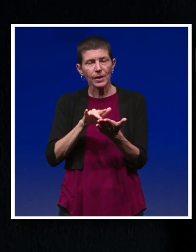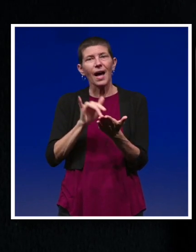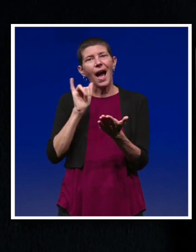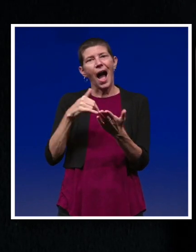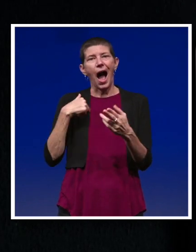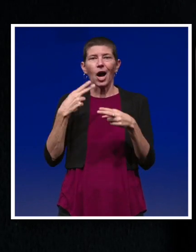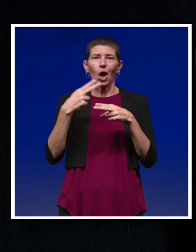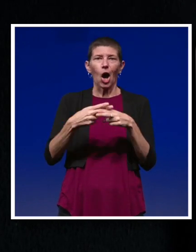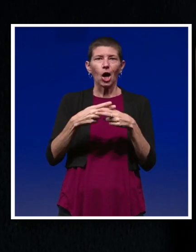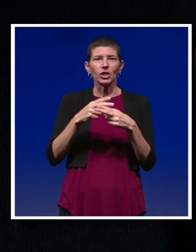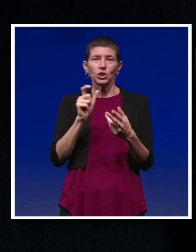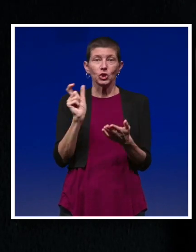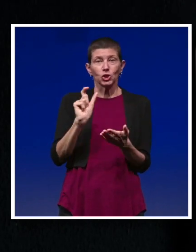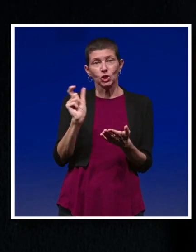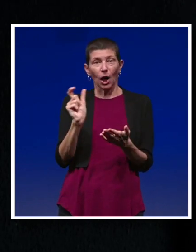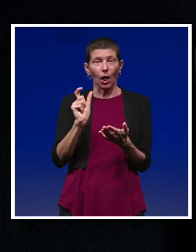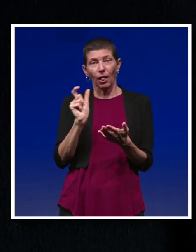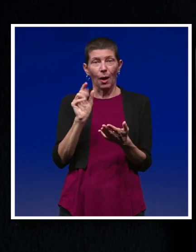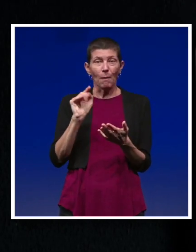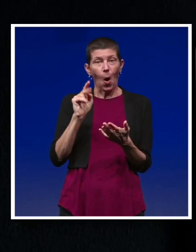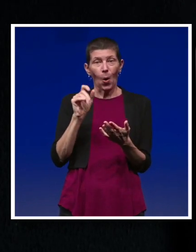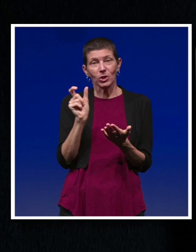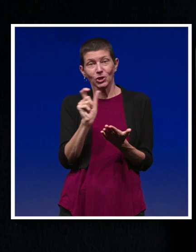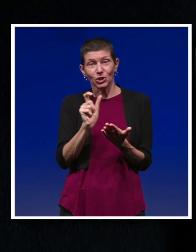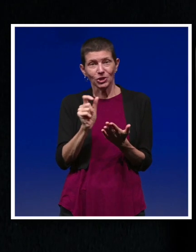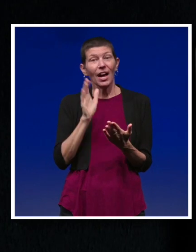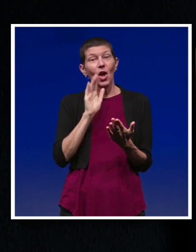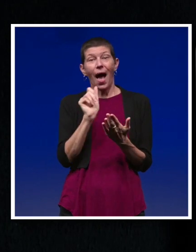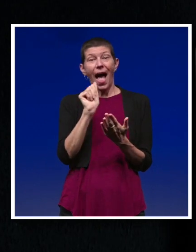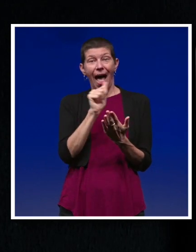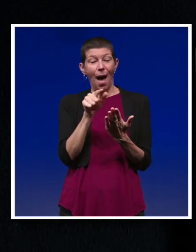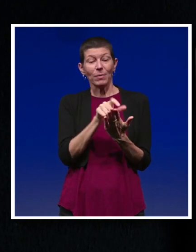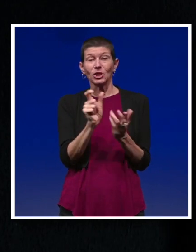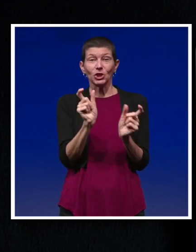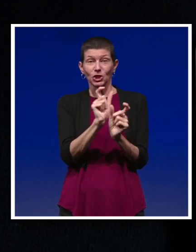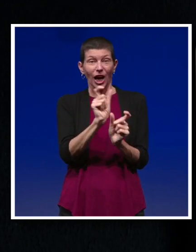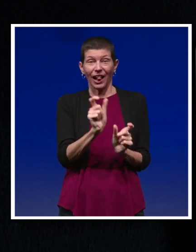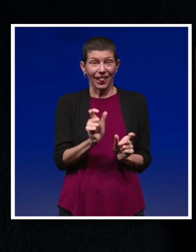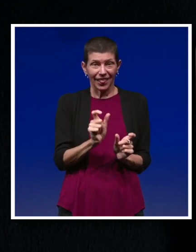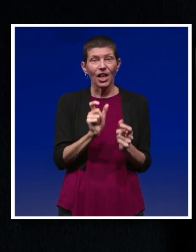You will enter what I like to call "jiggle mode." When your apps are jiggling,